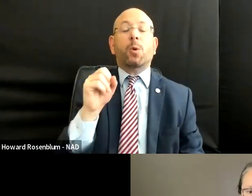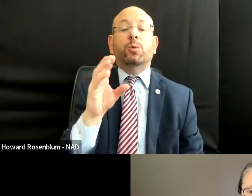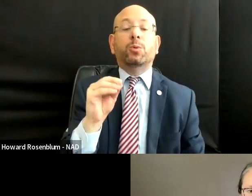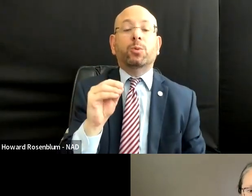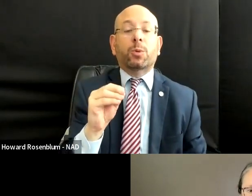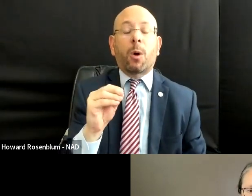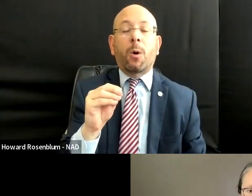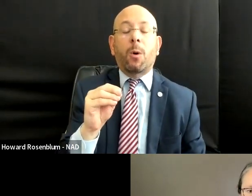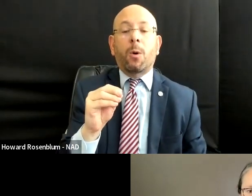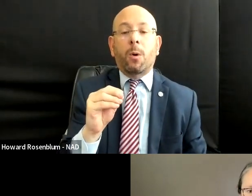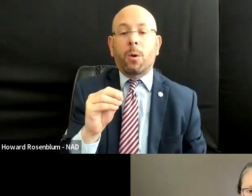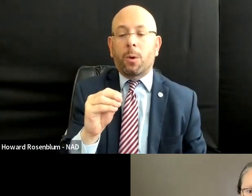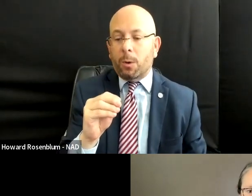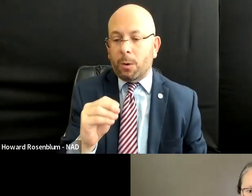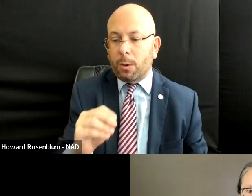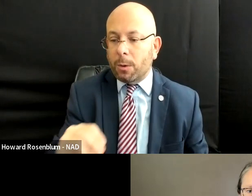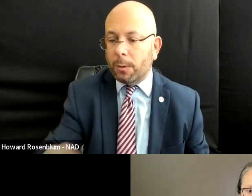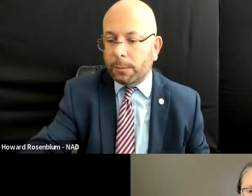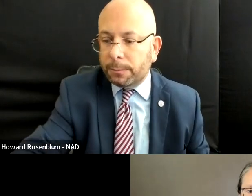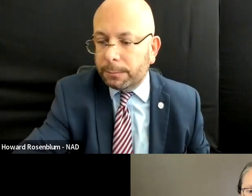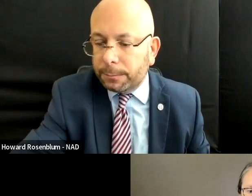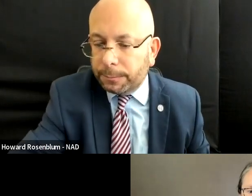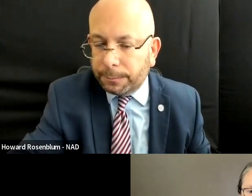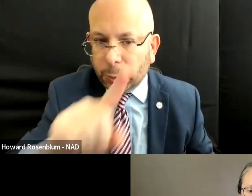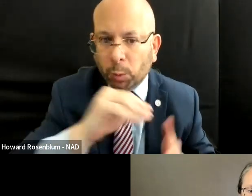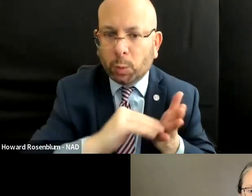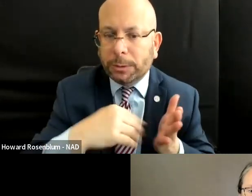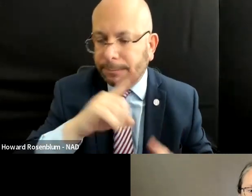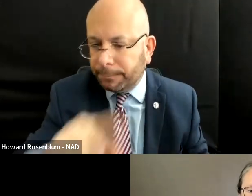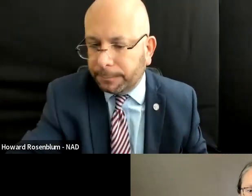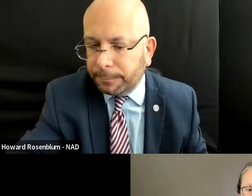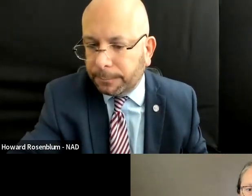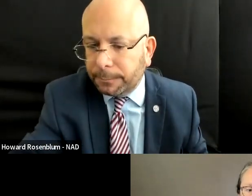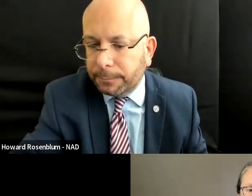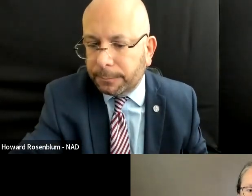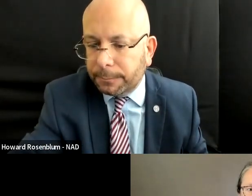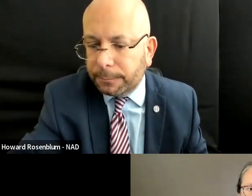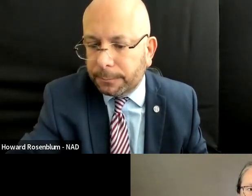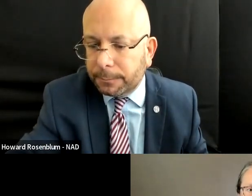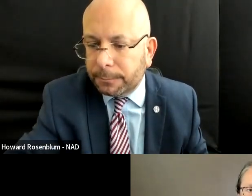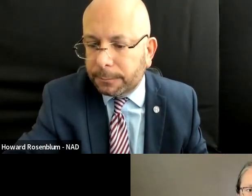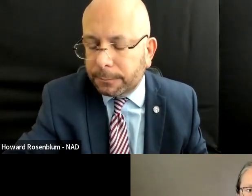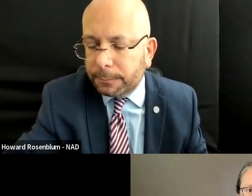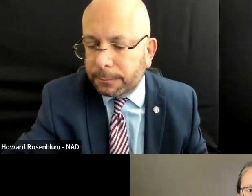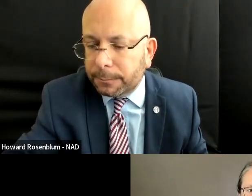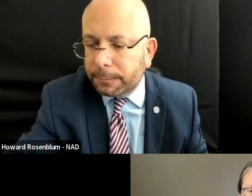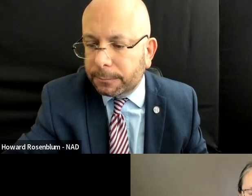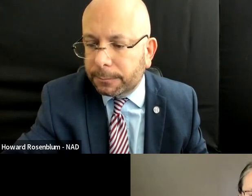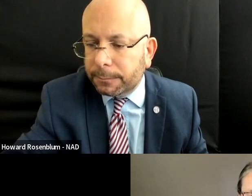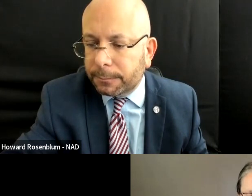captioning. With the new streaming services, that is digital, which is